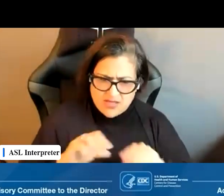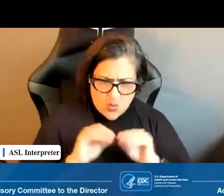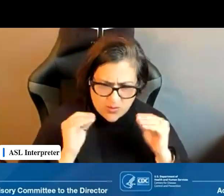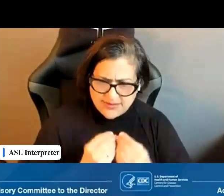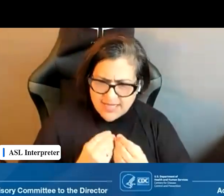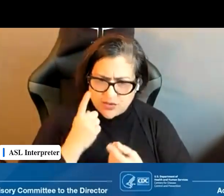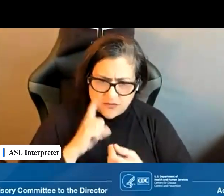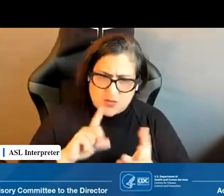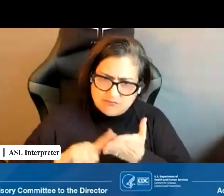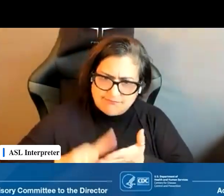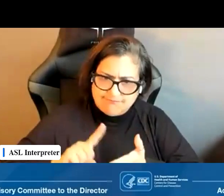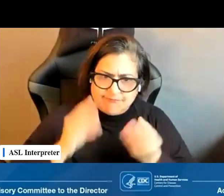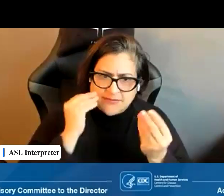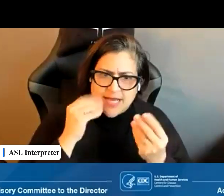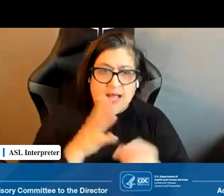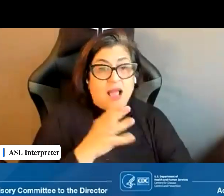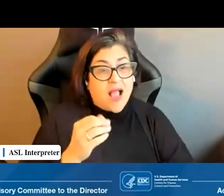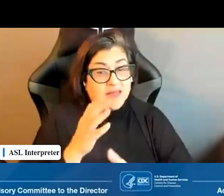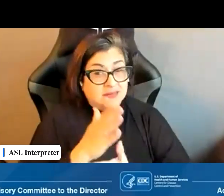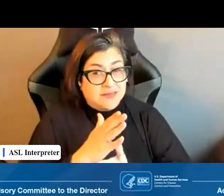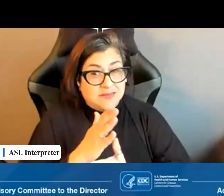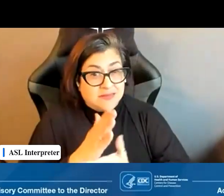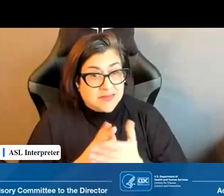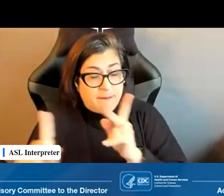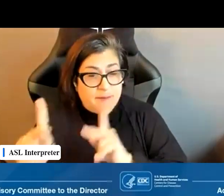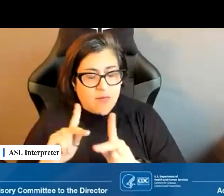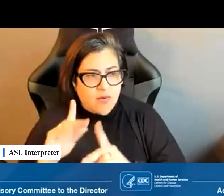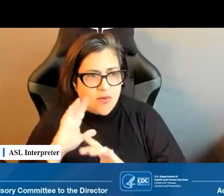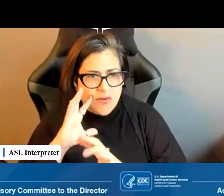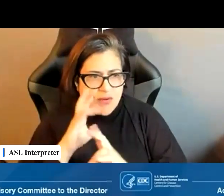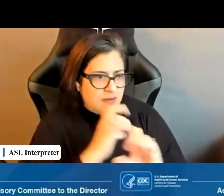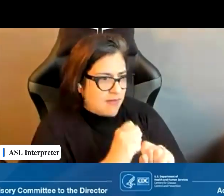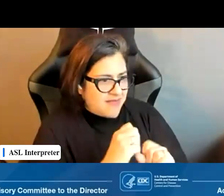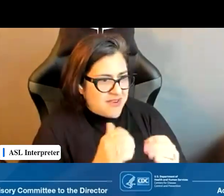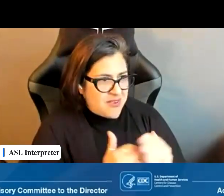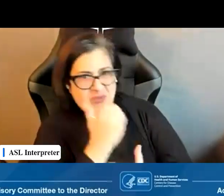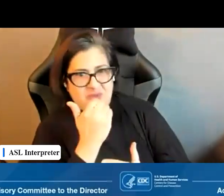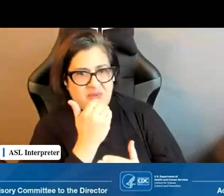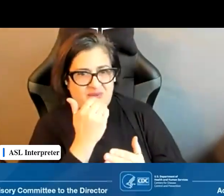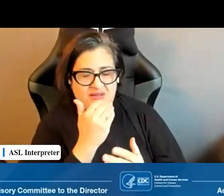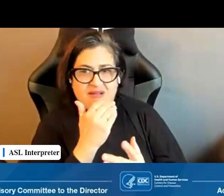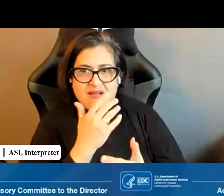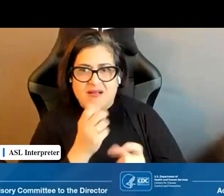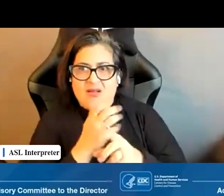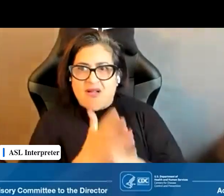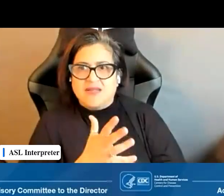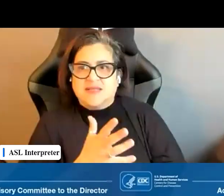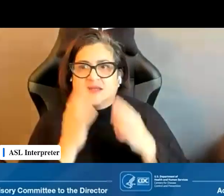And part of it too is some people were really attracted to building a whole new organization and that kind of internal to government startup which is going